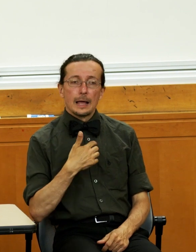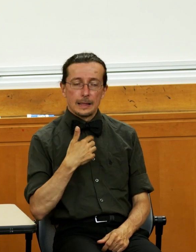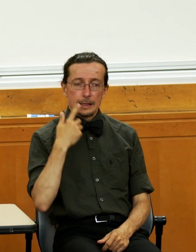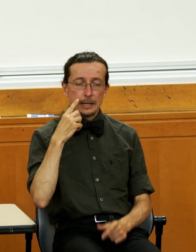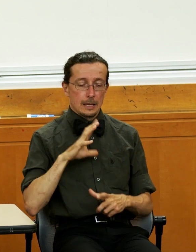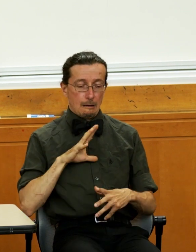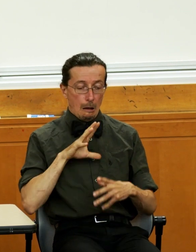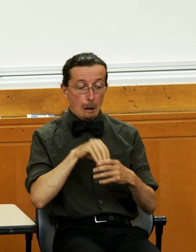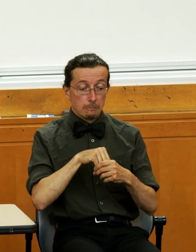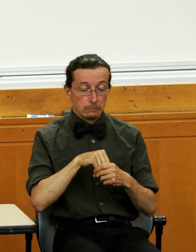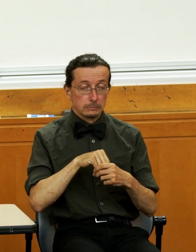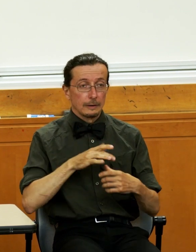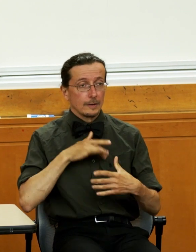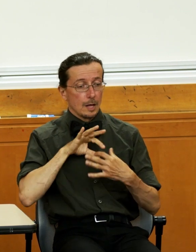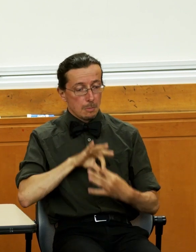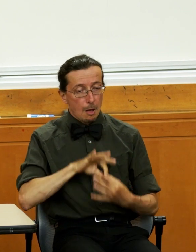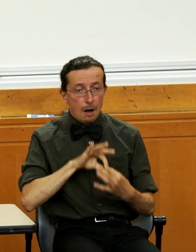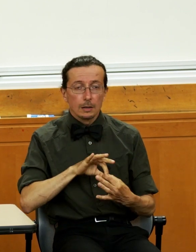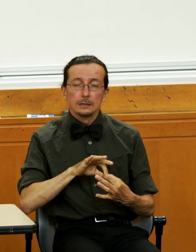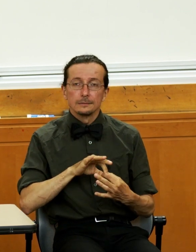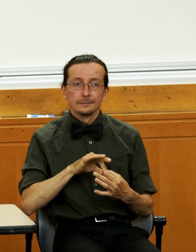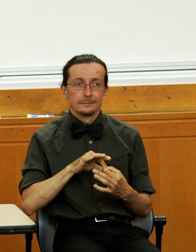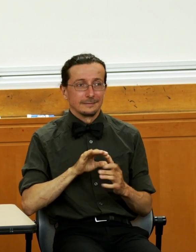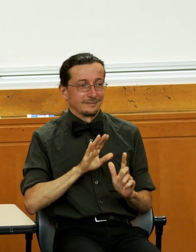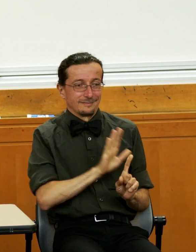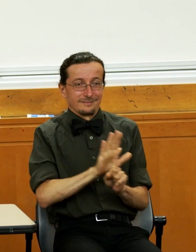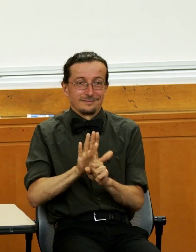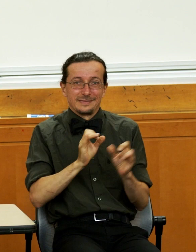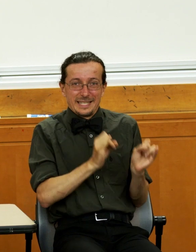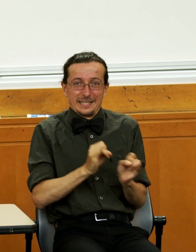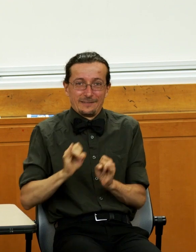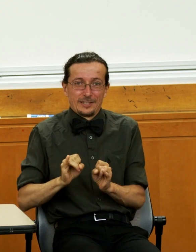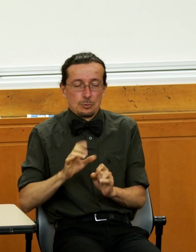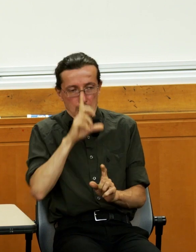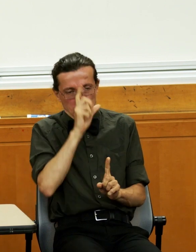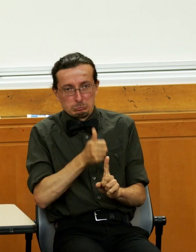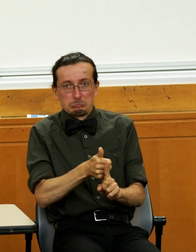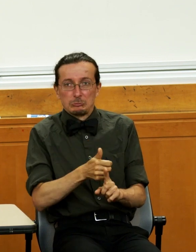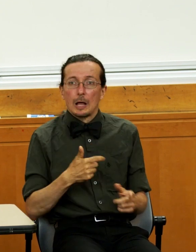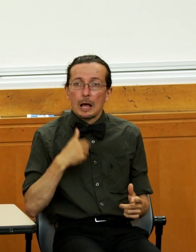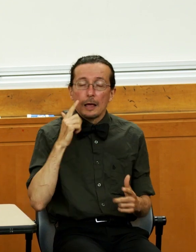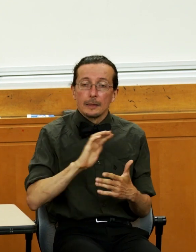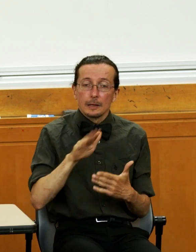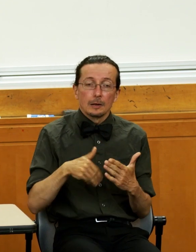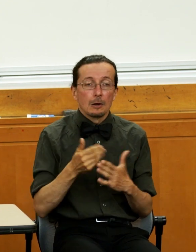an individual thing, right? I think that all the movements that I discussed in my talks,